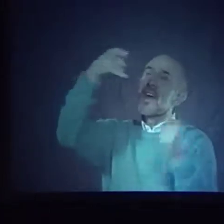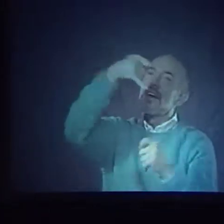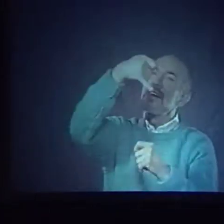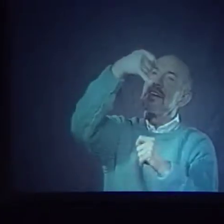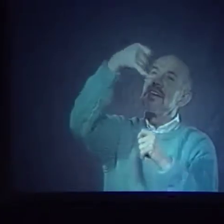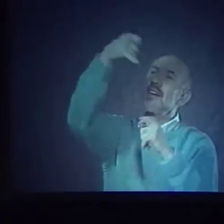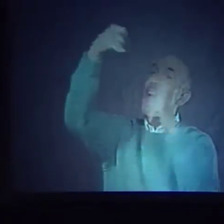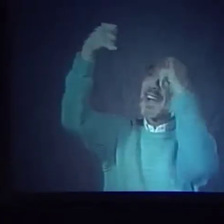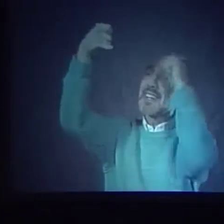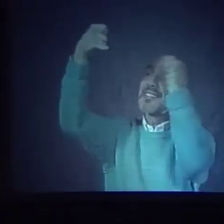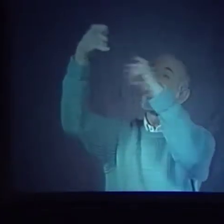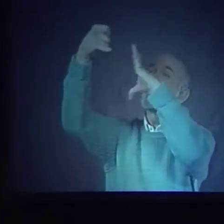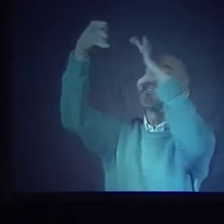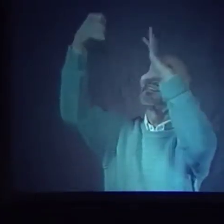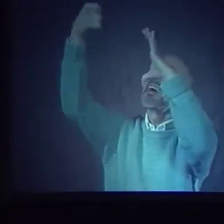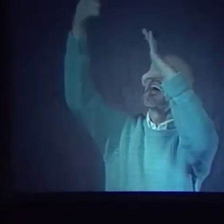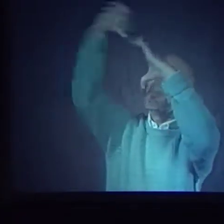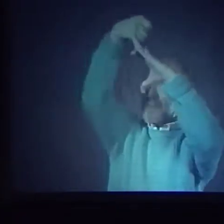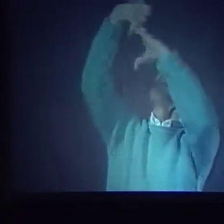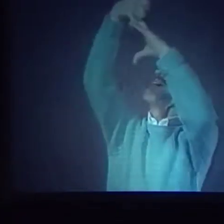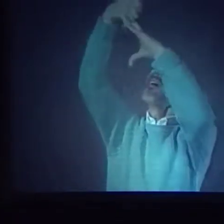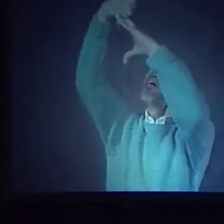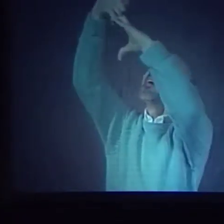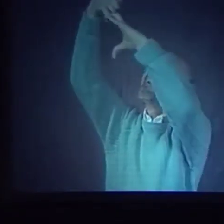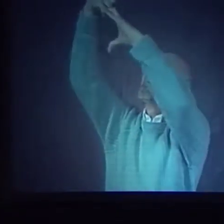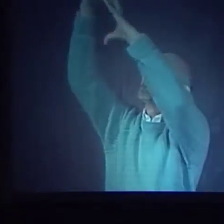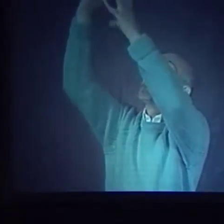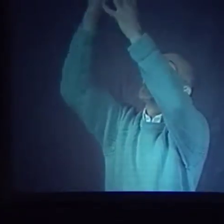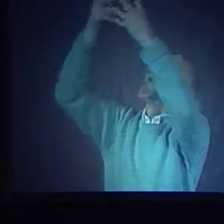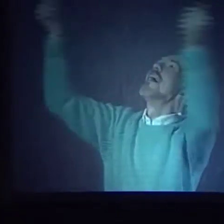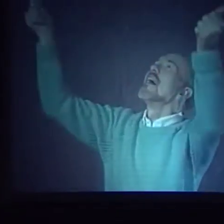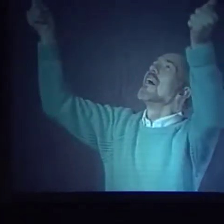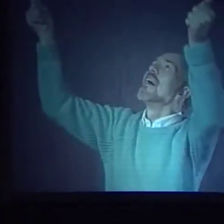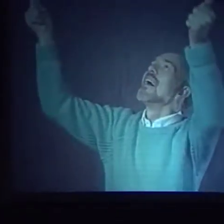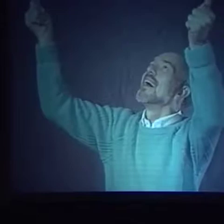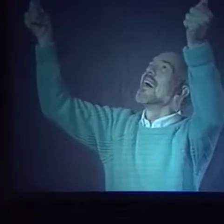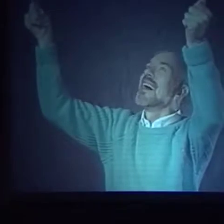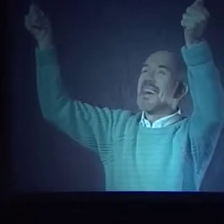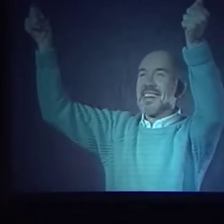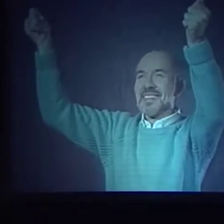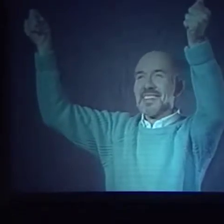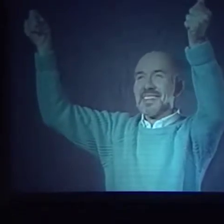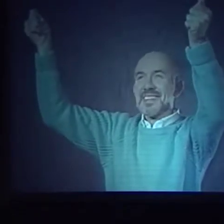AND THE STRING FOLLOWS THE BALLOON AS IT RISES HIGHER AND HIGHER